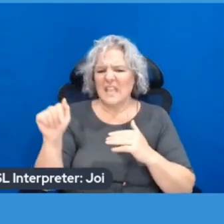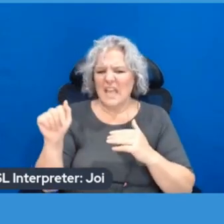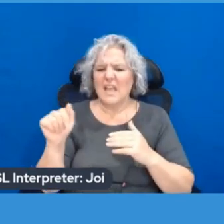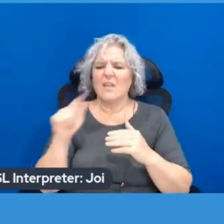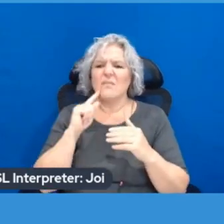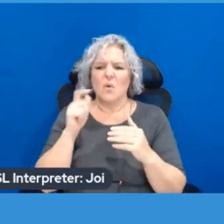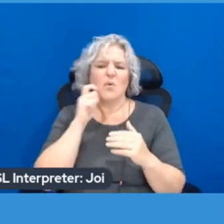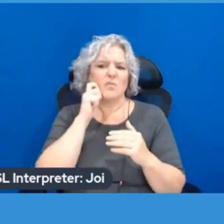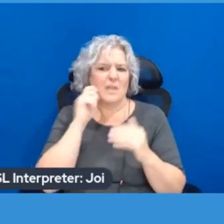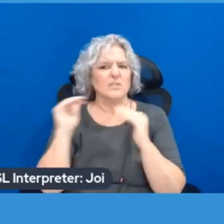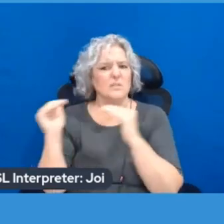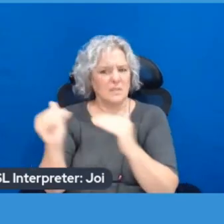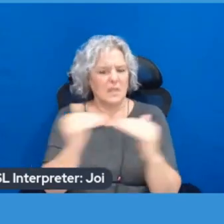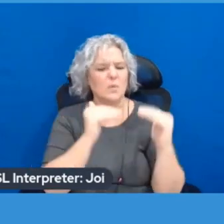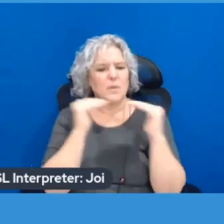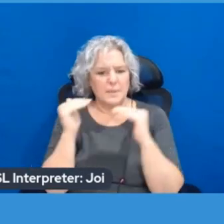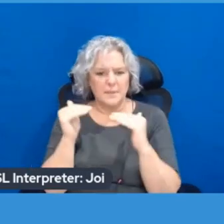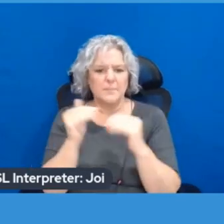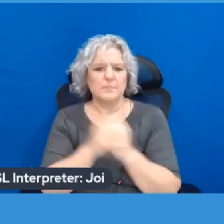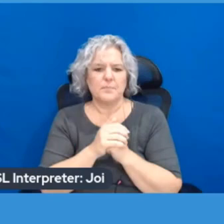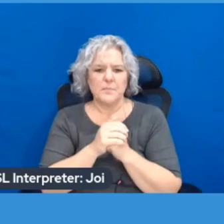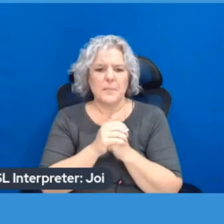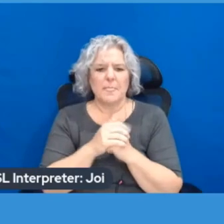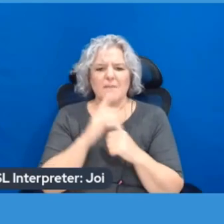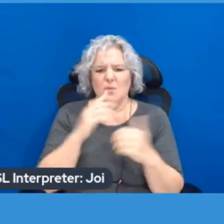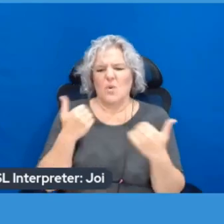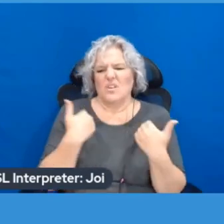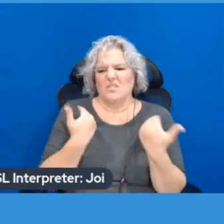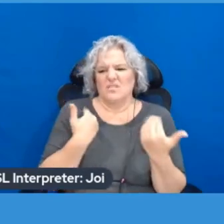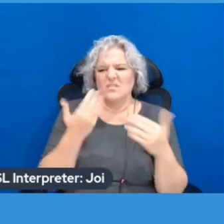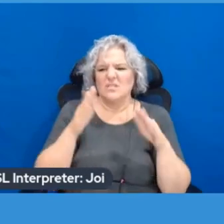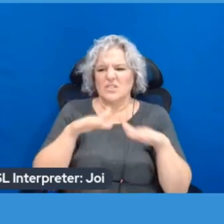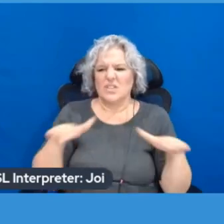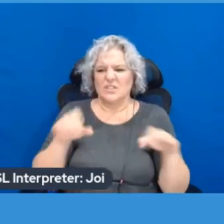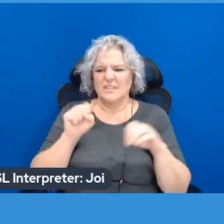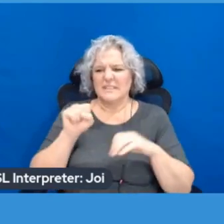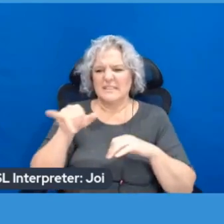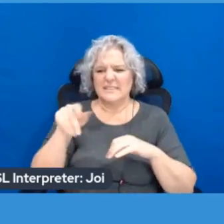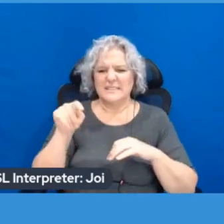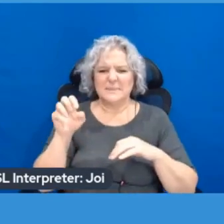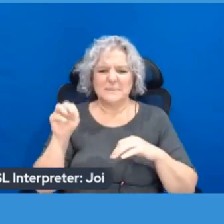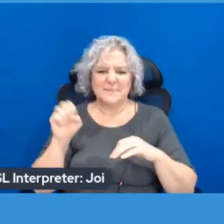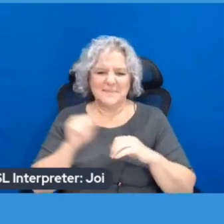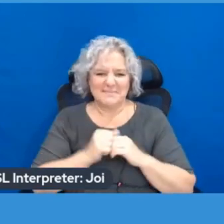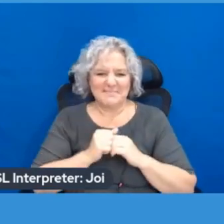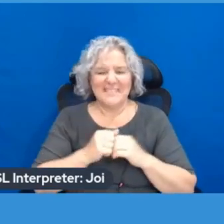to achieve racial equity in early childhood systems. Thank you all for joining us today.